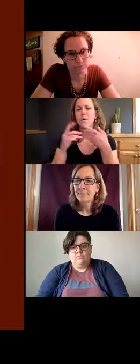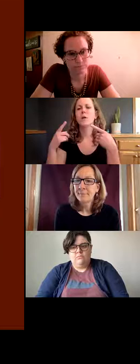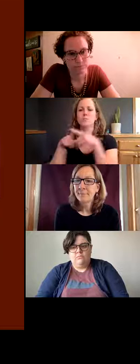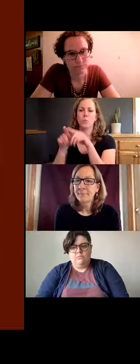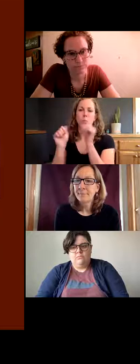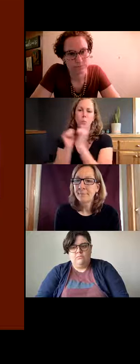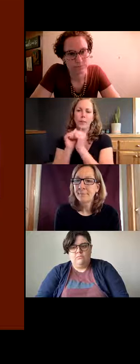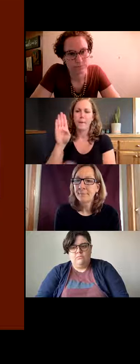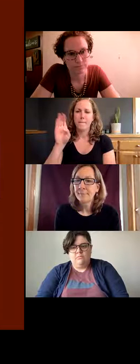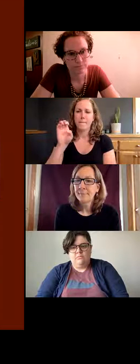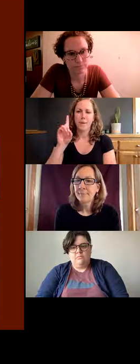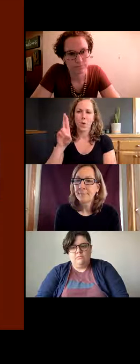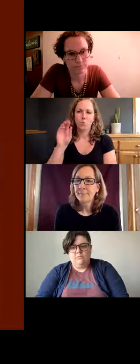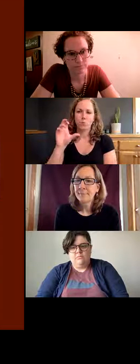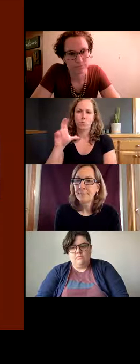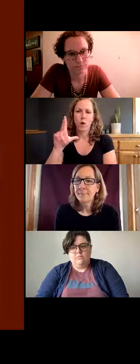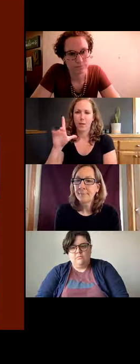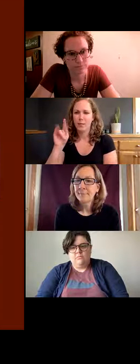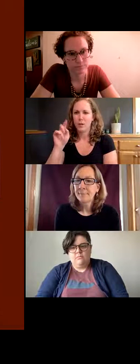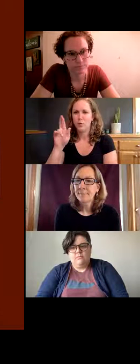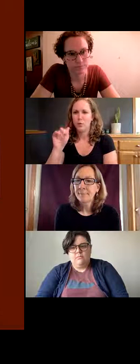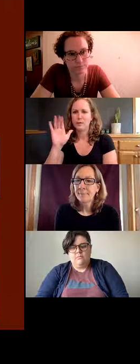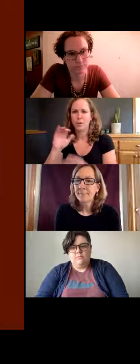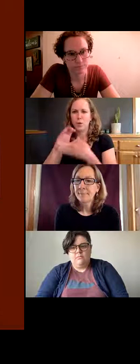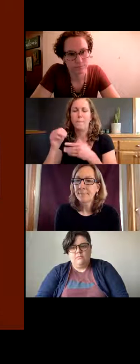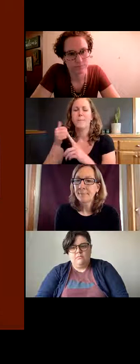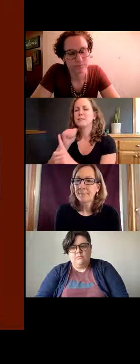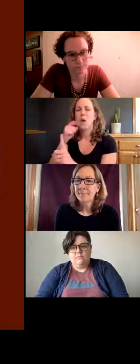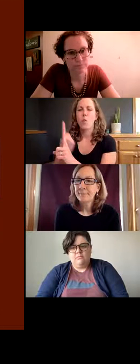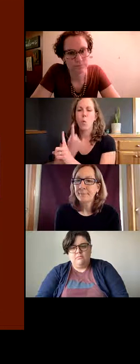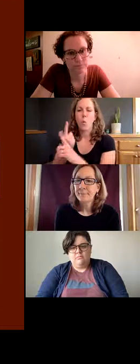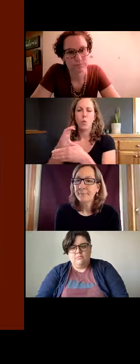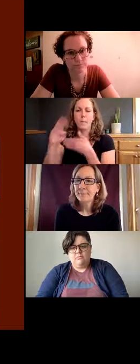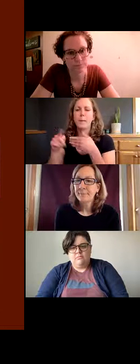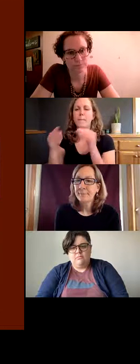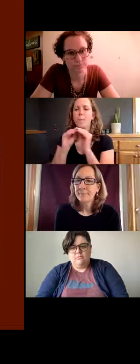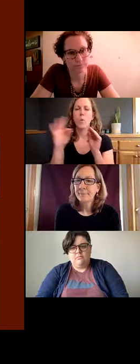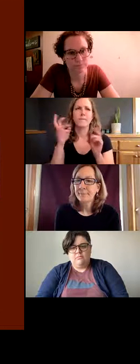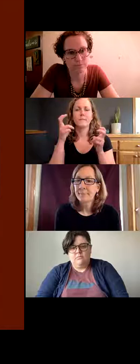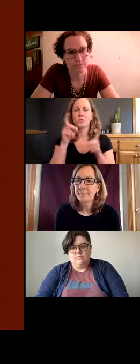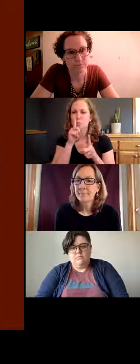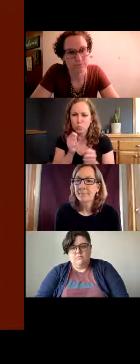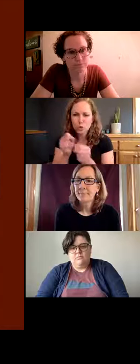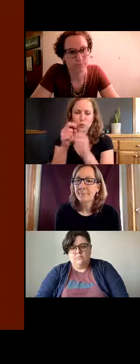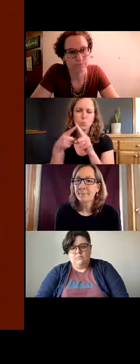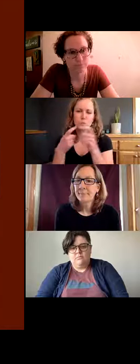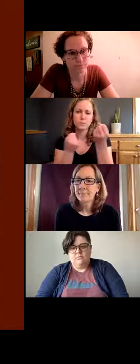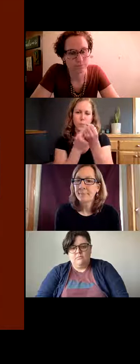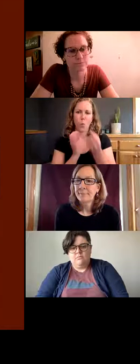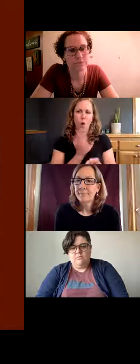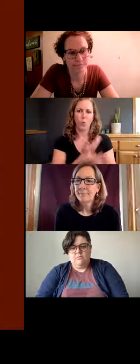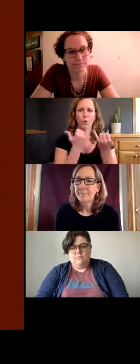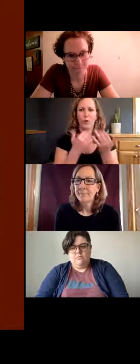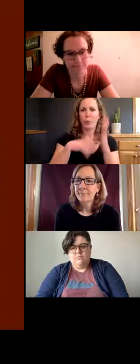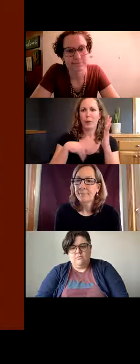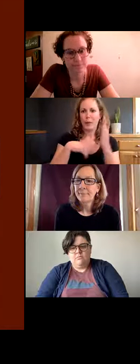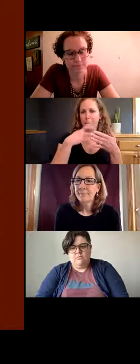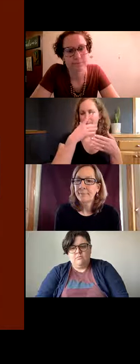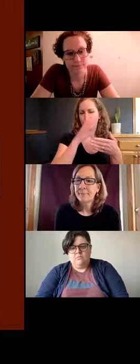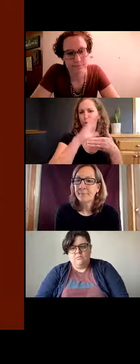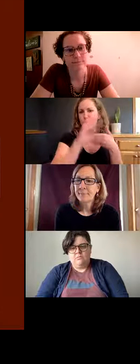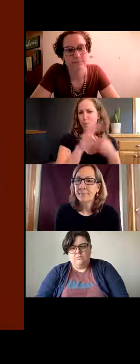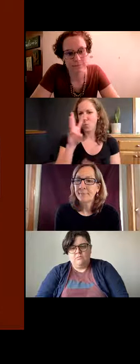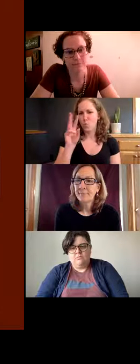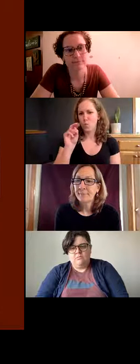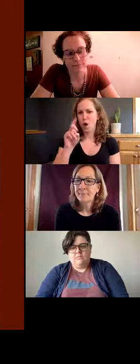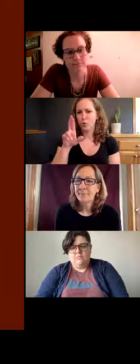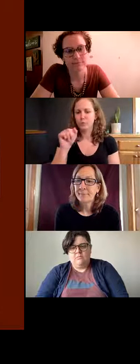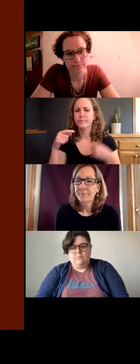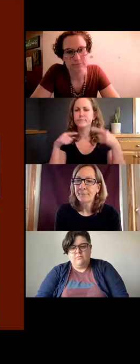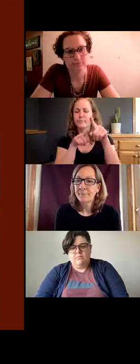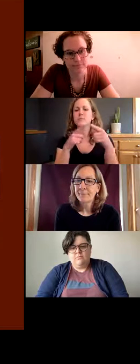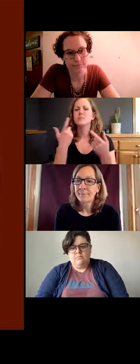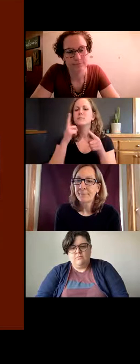We also use uh, Bedrock reading curriculum and other curriculums to work through that